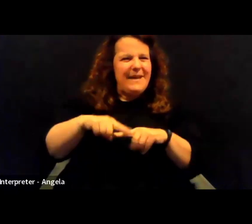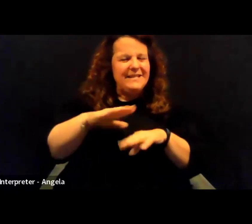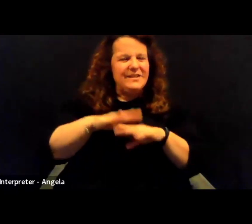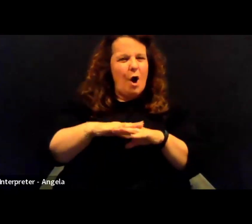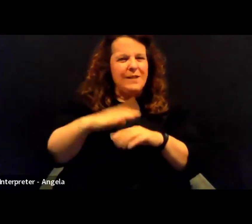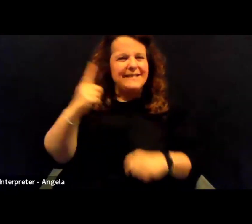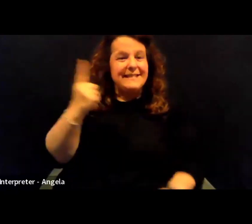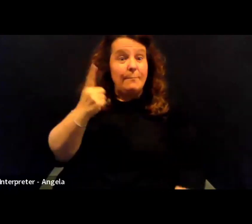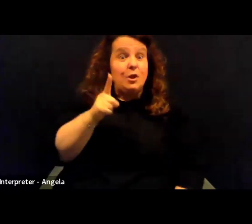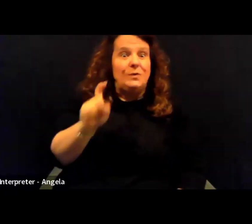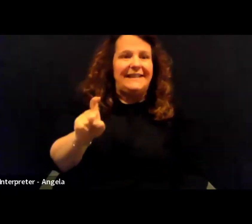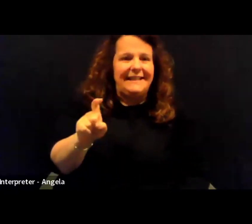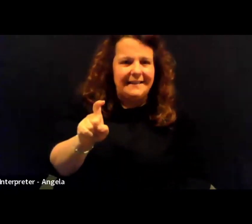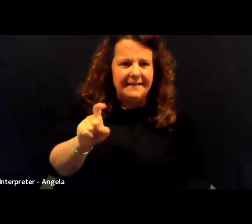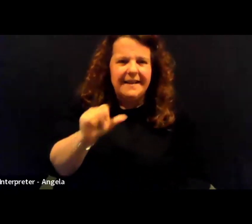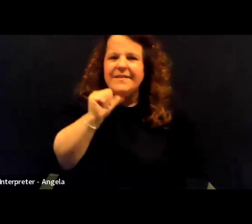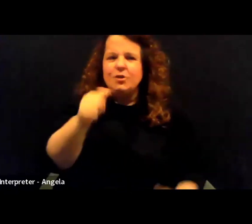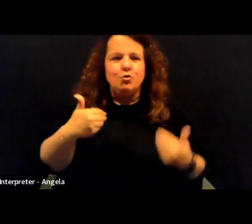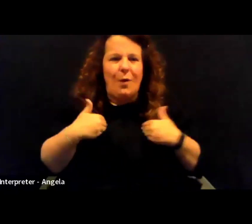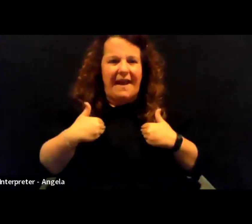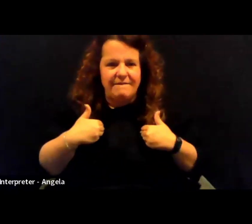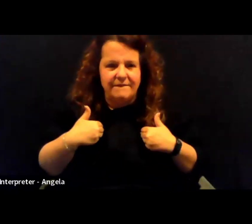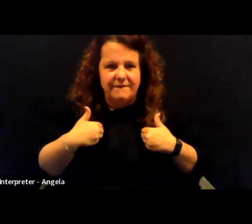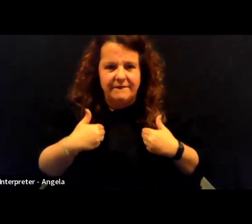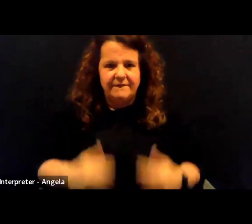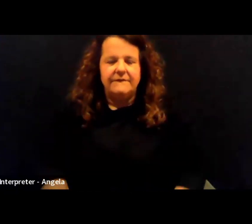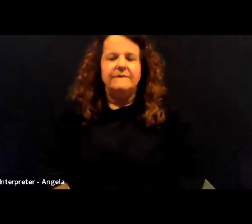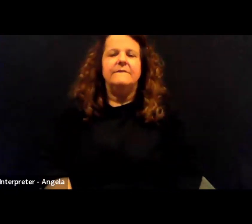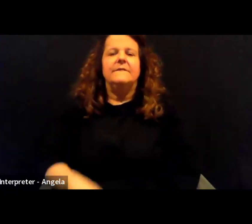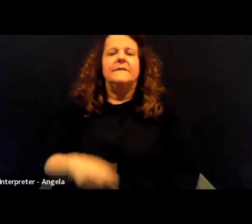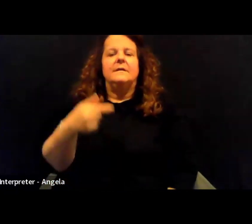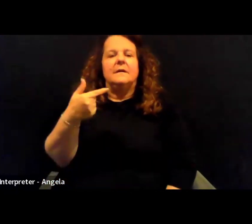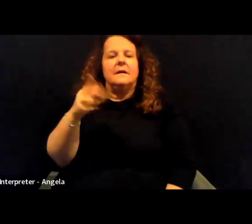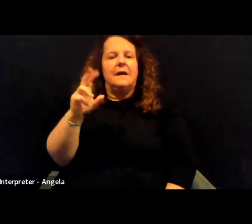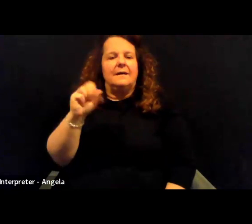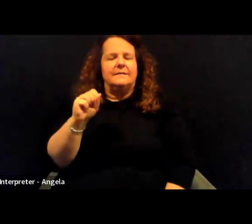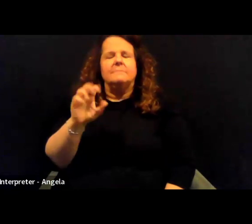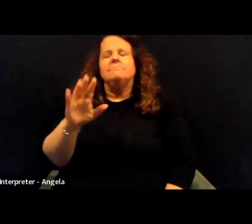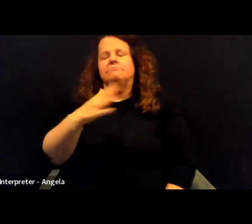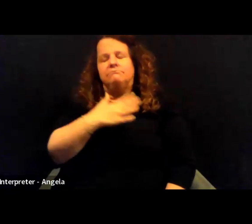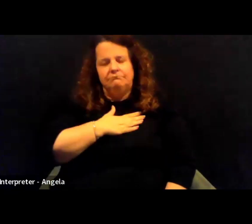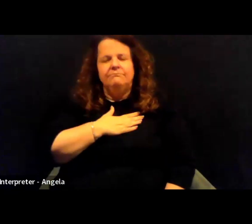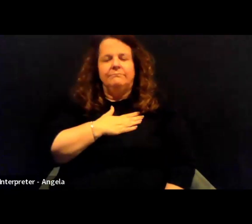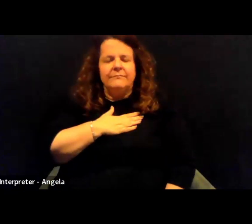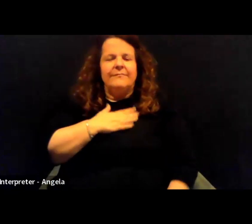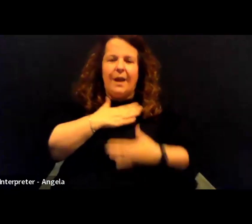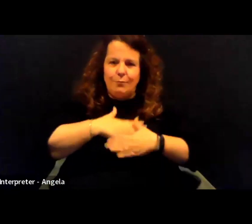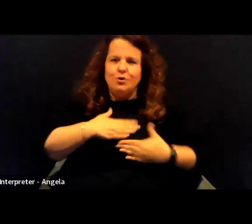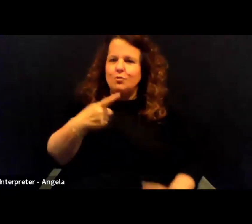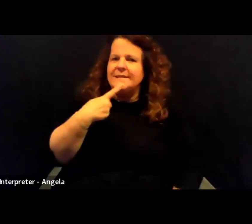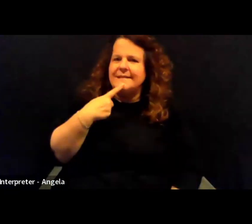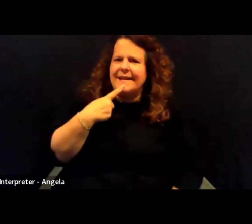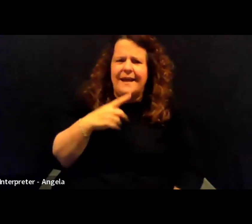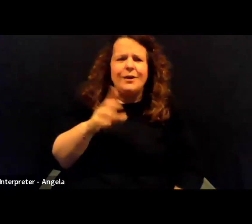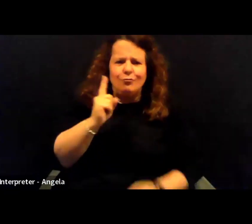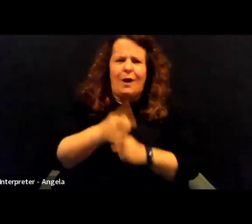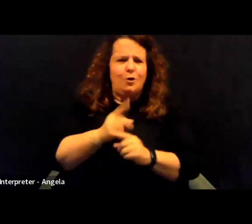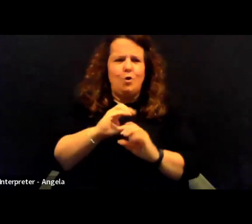And it's coming from somewhere, right? Like it's not like I appreciate you saying that because you're right. Nobody wakes up today and and